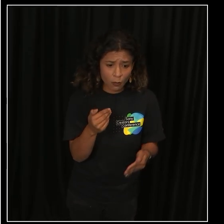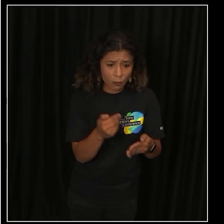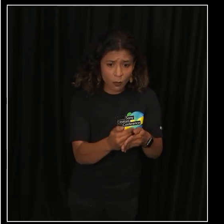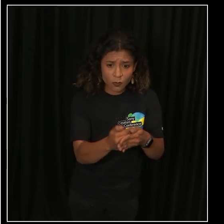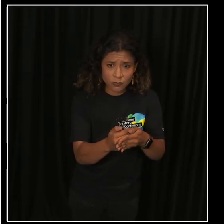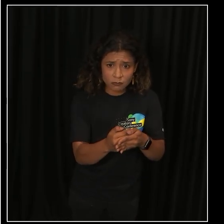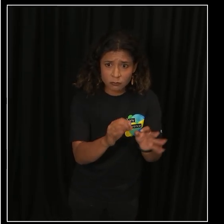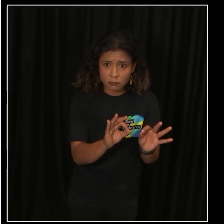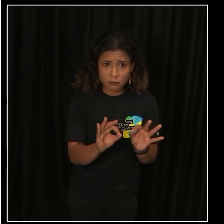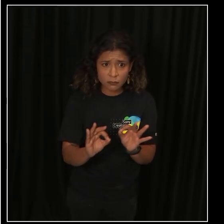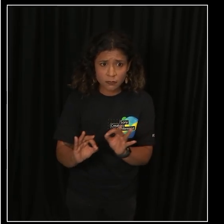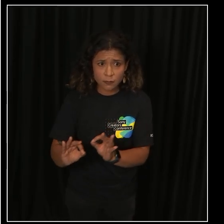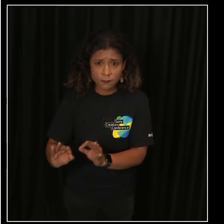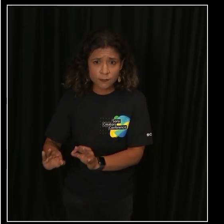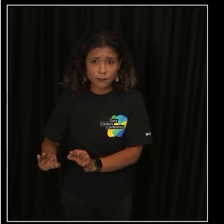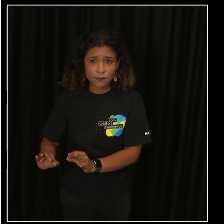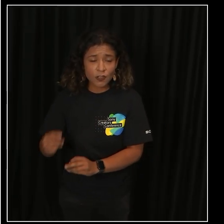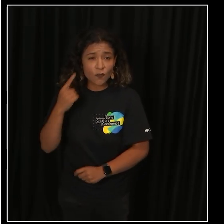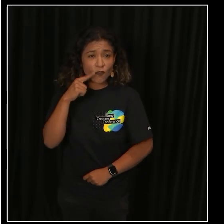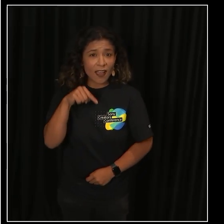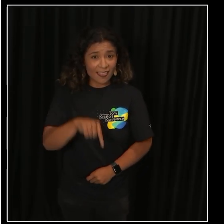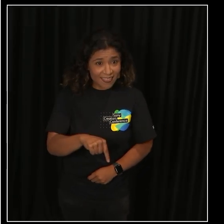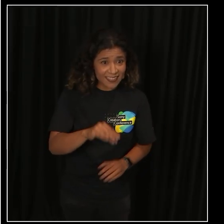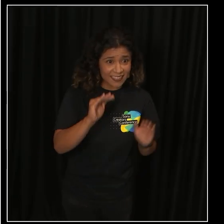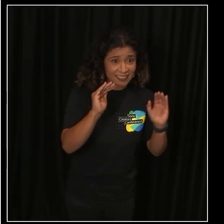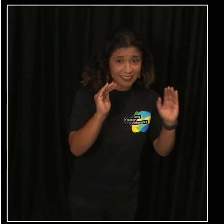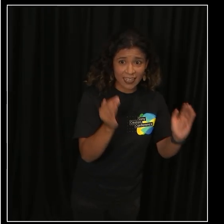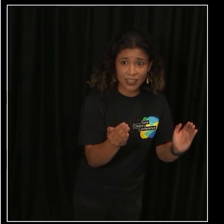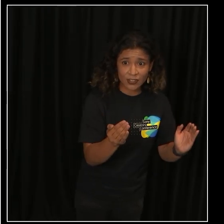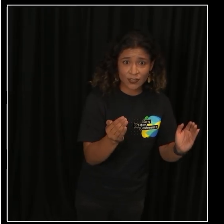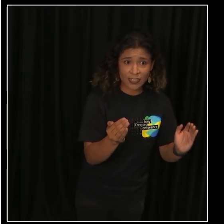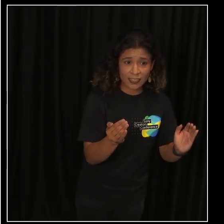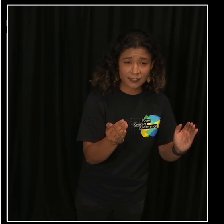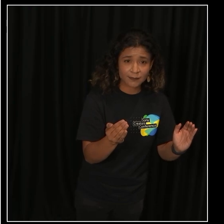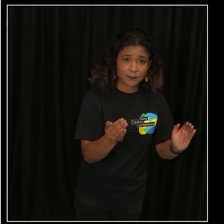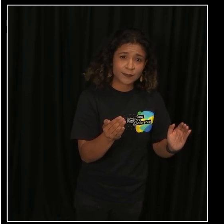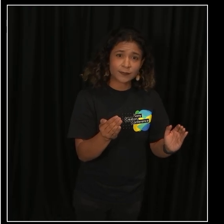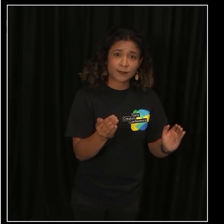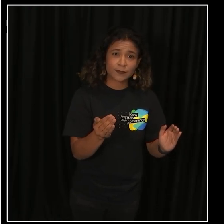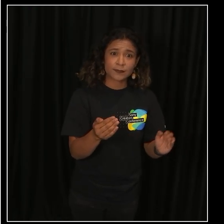For Mie scattering on the other hand, existing approximation seems is sufficient